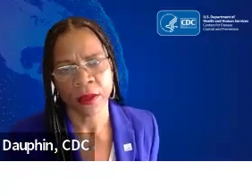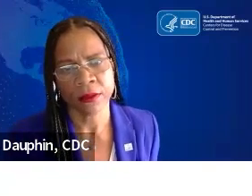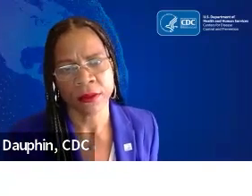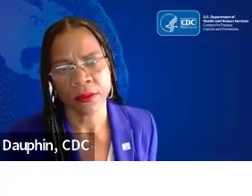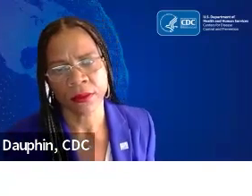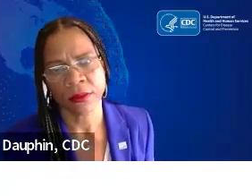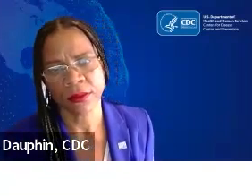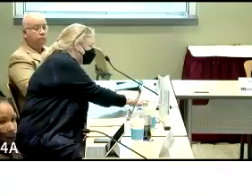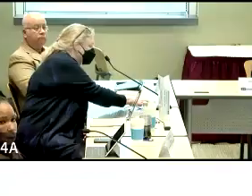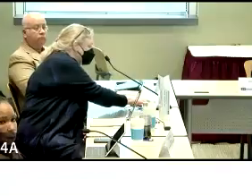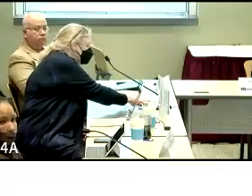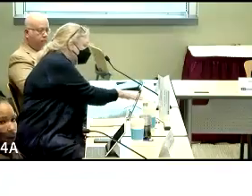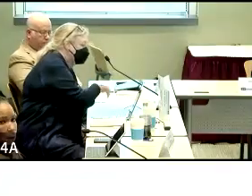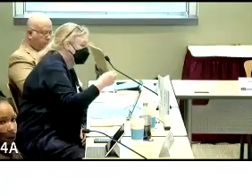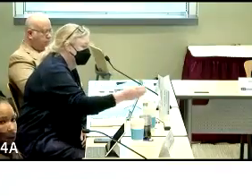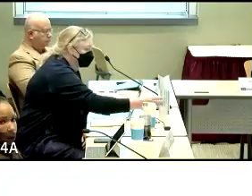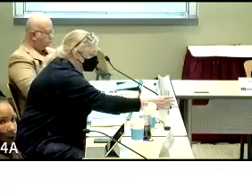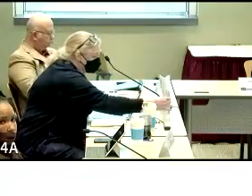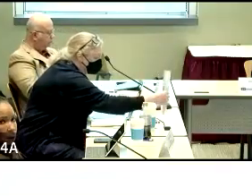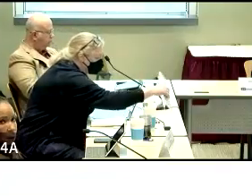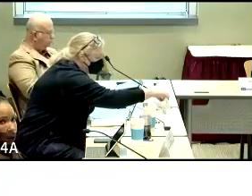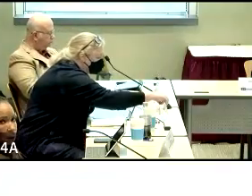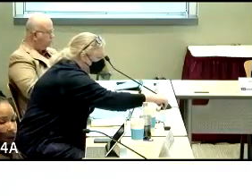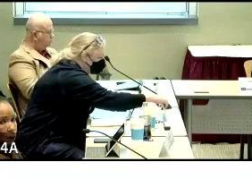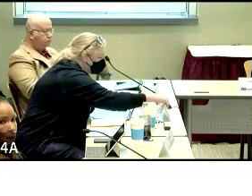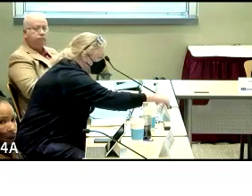> > Thank you. So we'll go to Rhonda and then Monica.